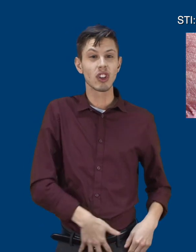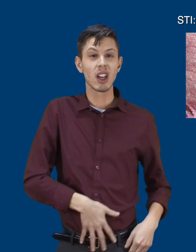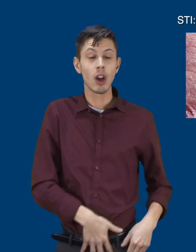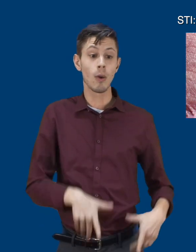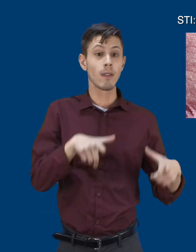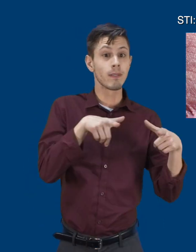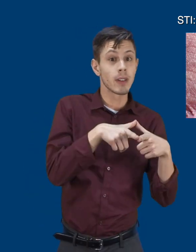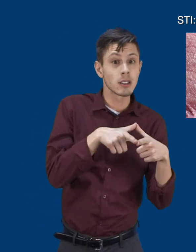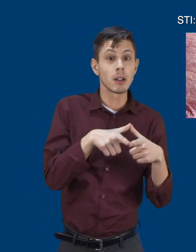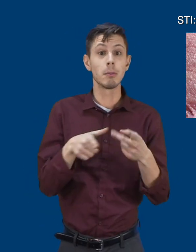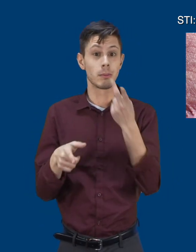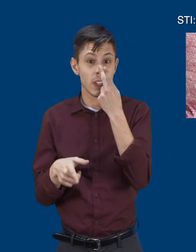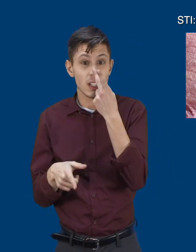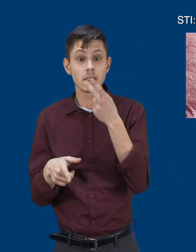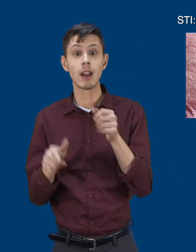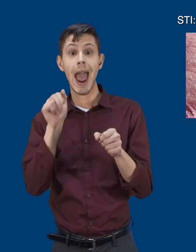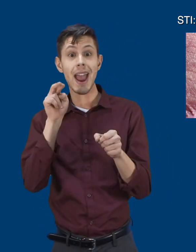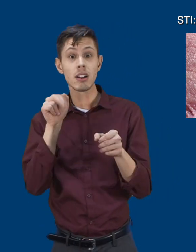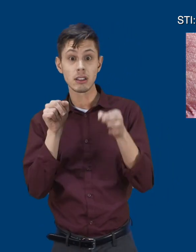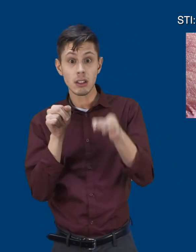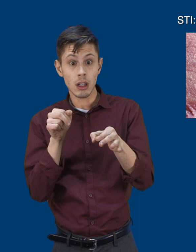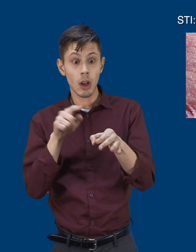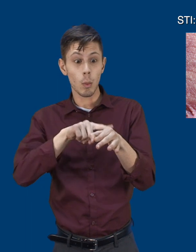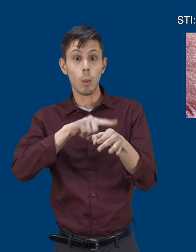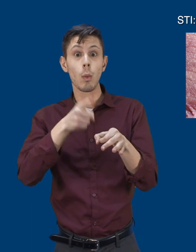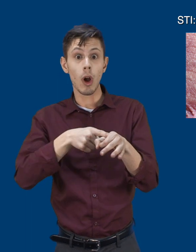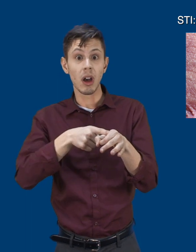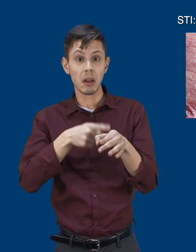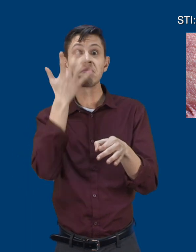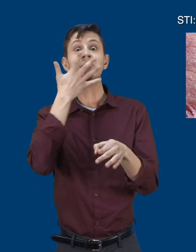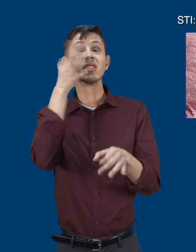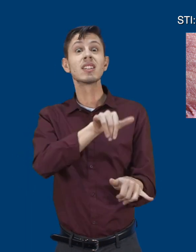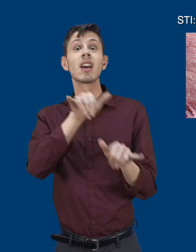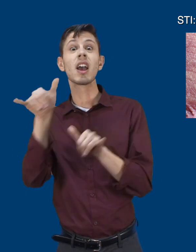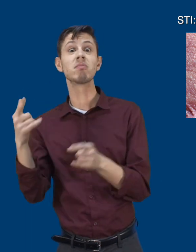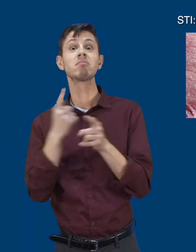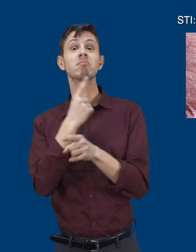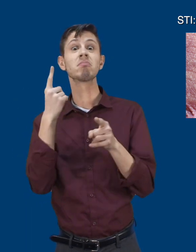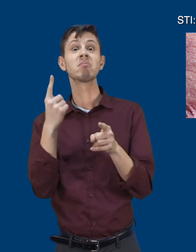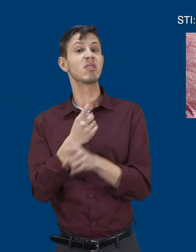Genital warts may look the same as typical warts people receive on their bodies,